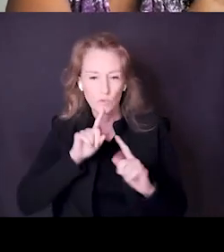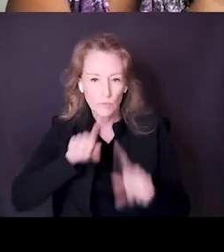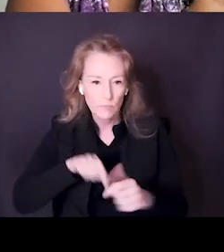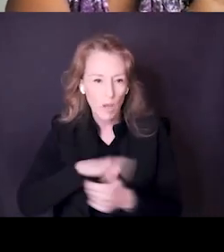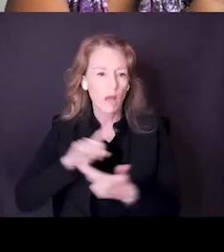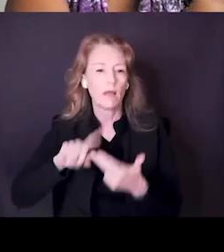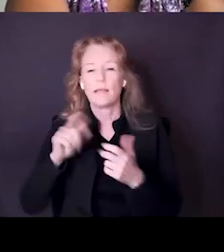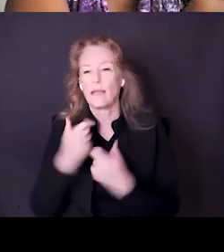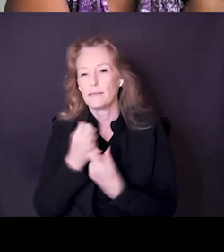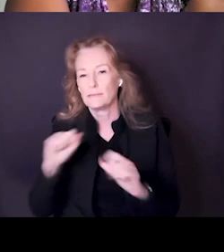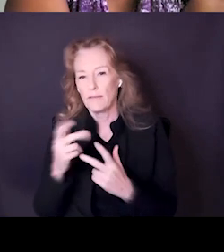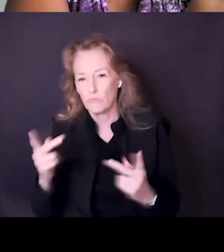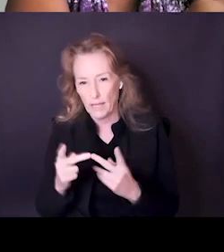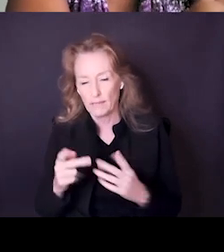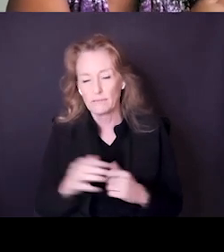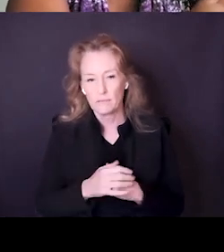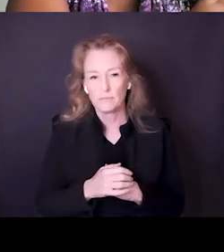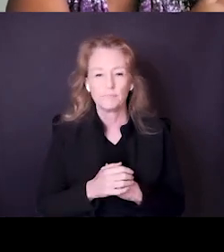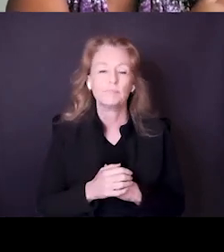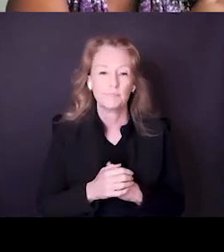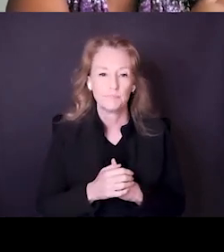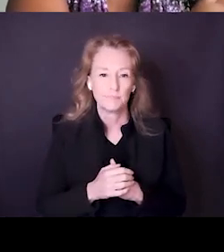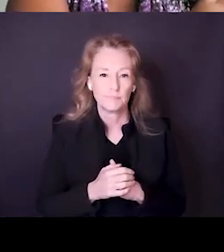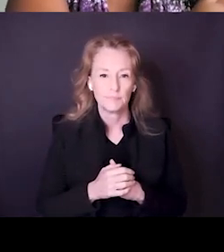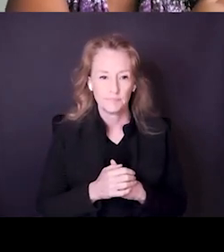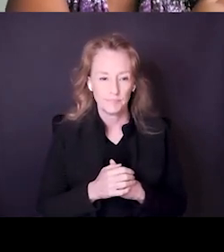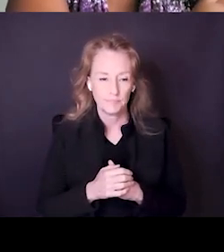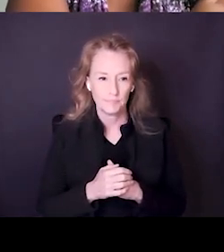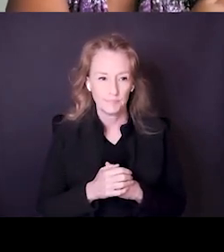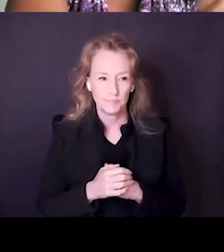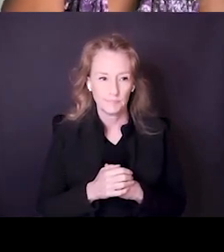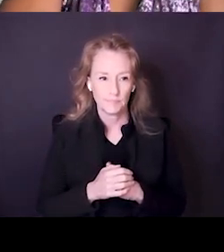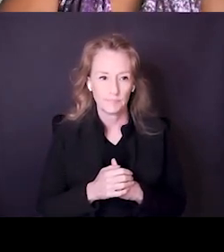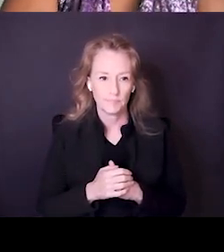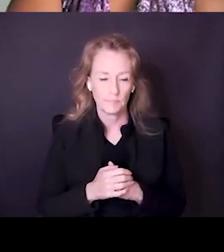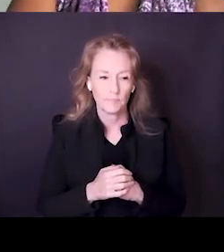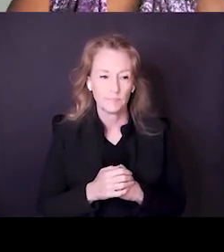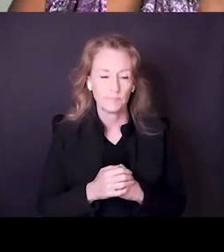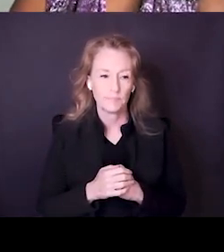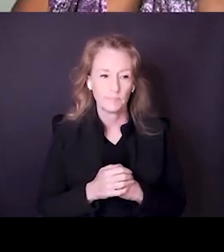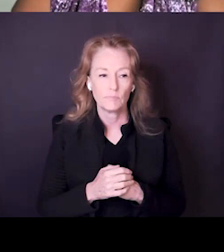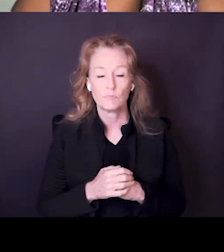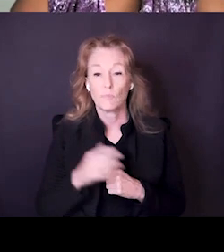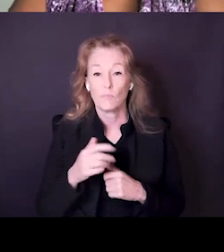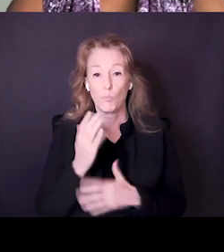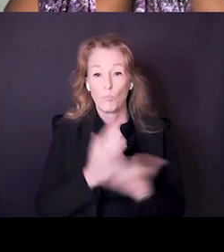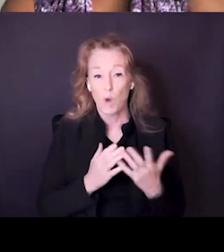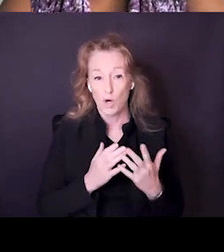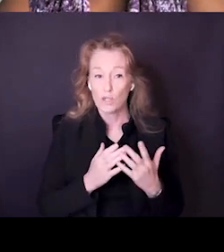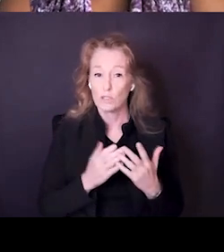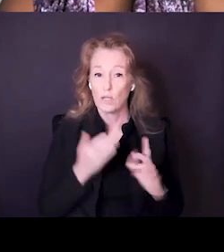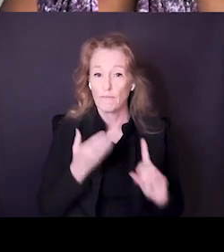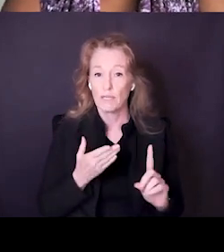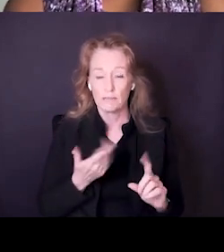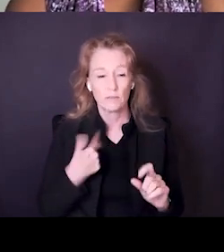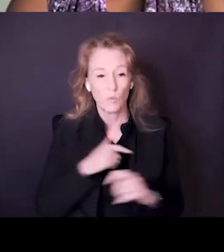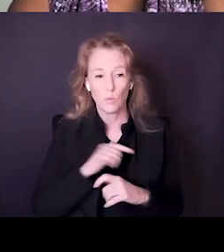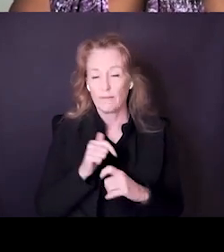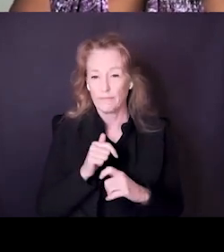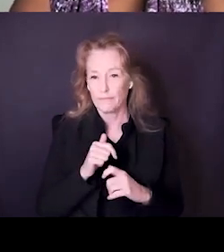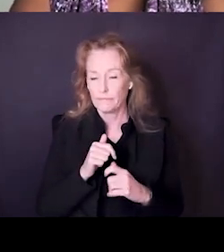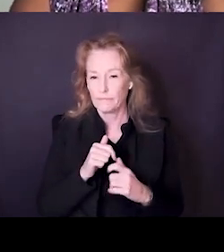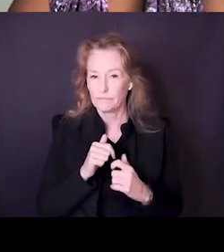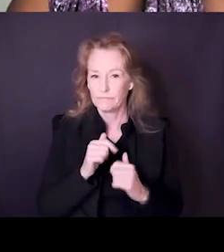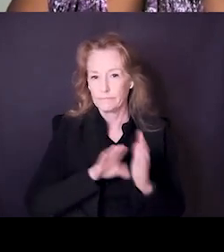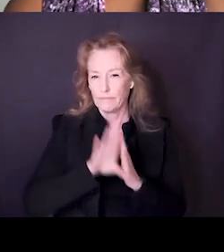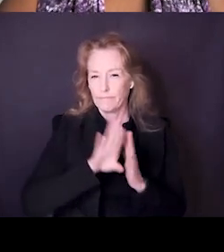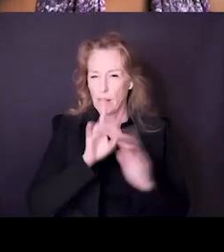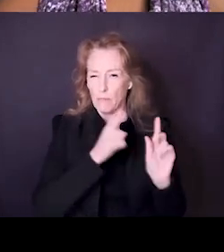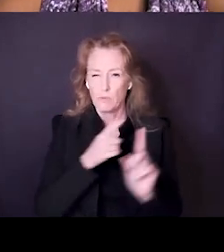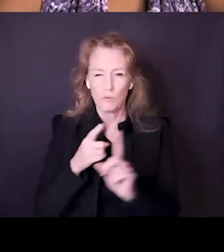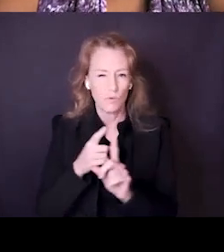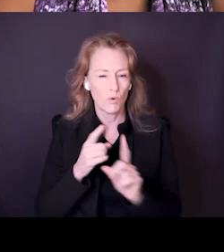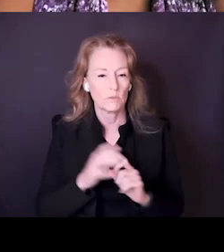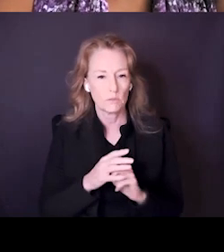AS PARTS OF THIS, WE BUILT THESE GOALS -- IN THE MAPPING EXERCISE